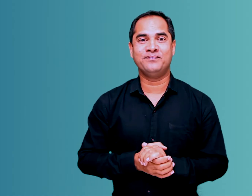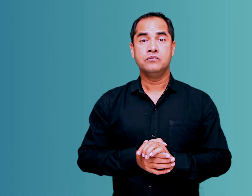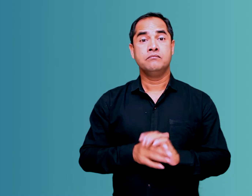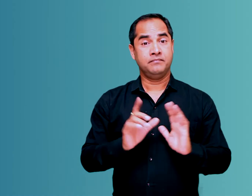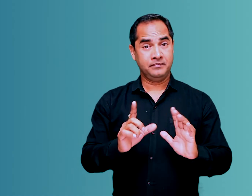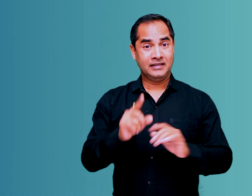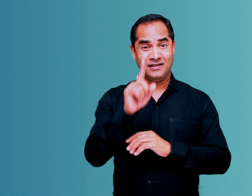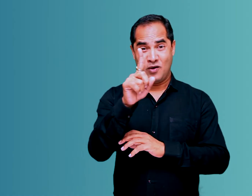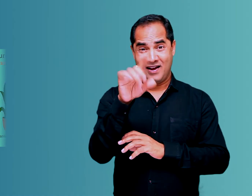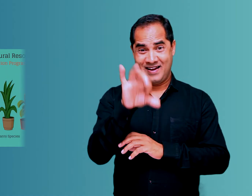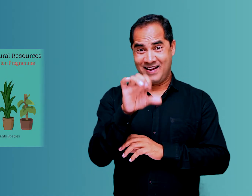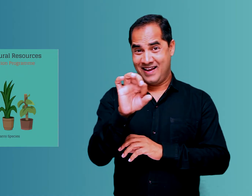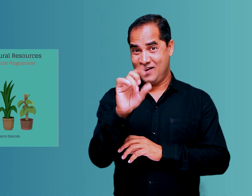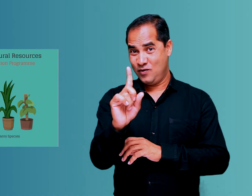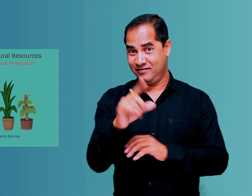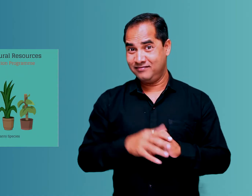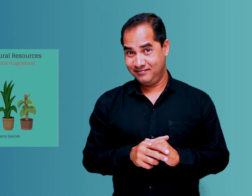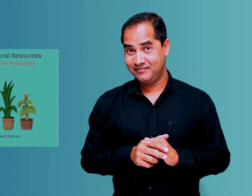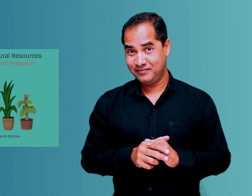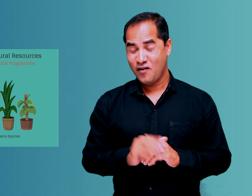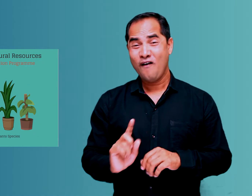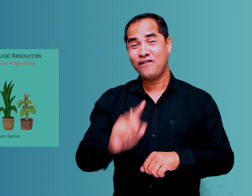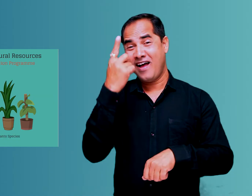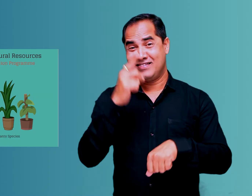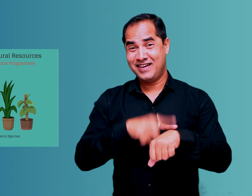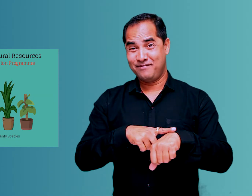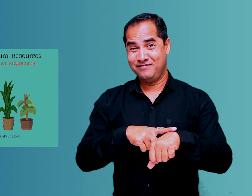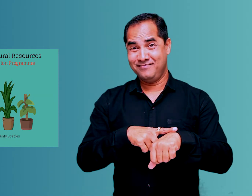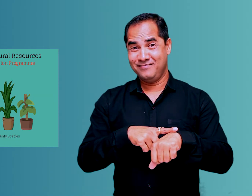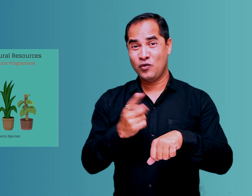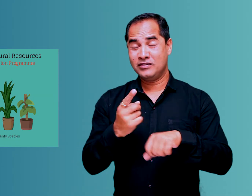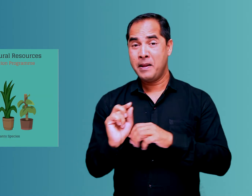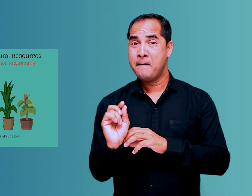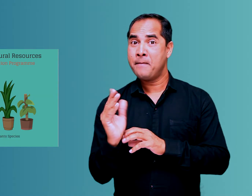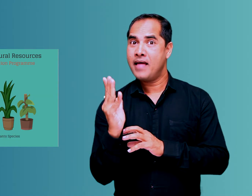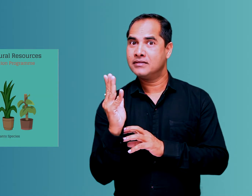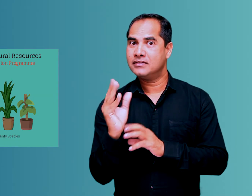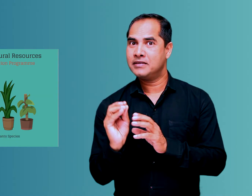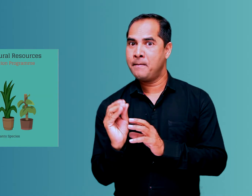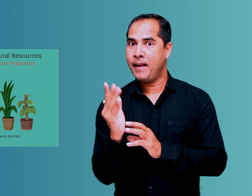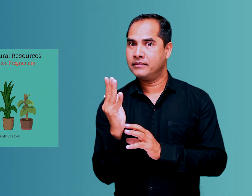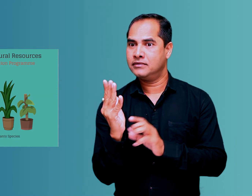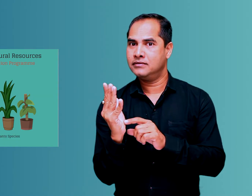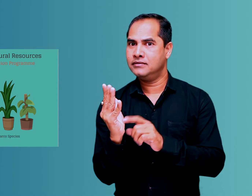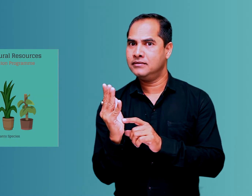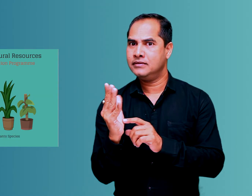In 1991 for the first time, plants including the